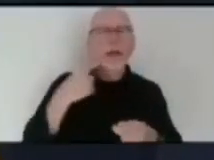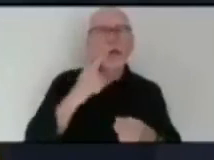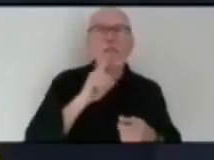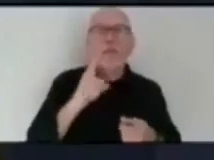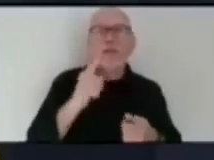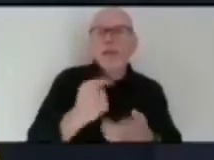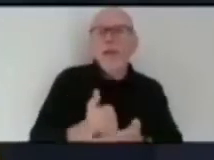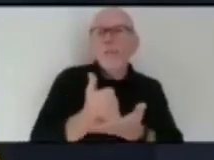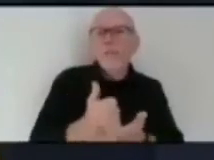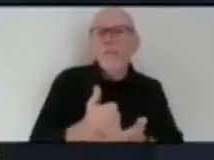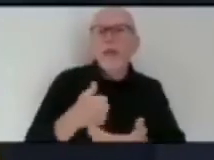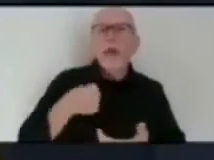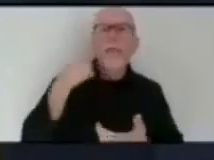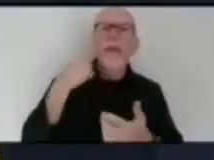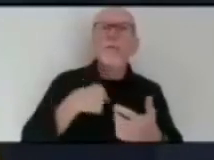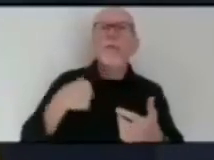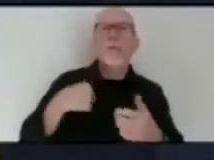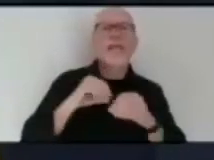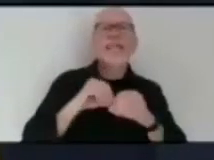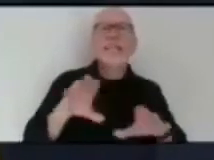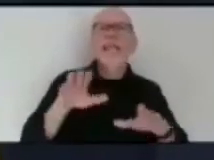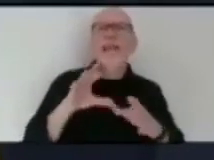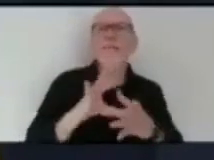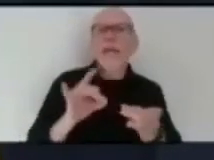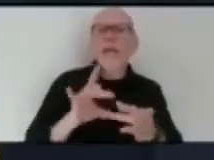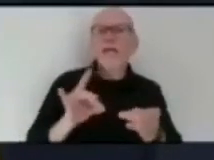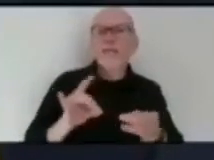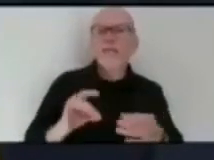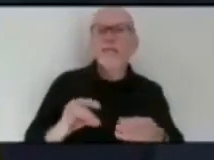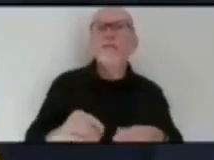sends the message that we understand how difficult things are right now. And